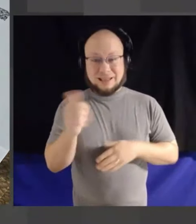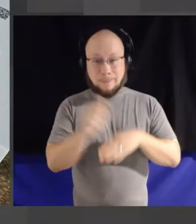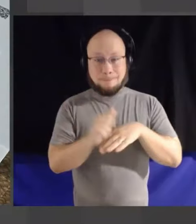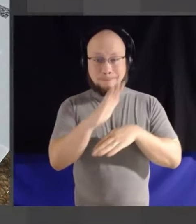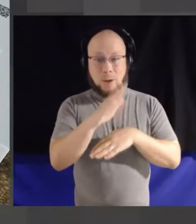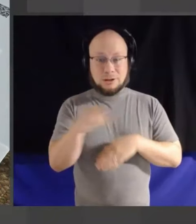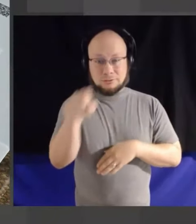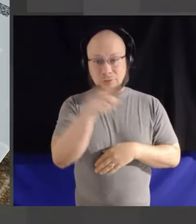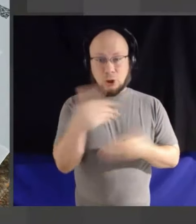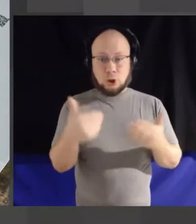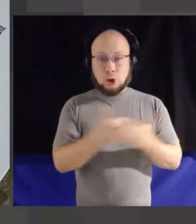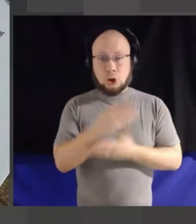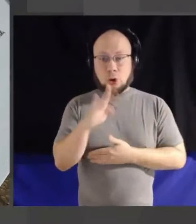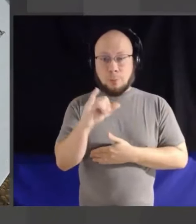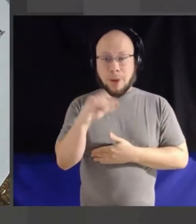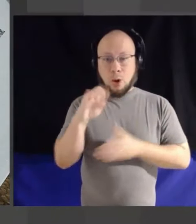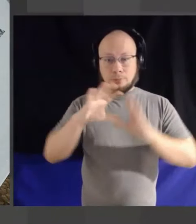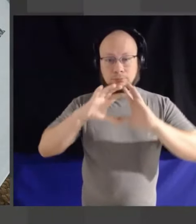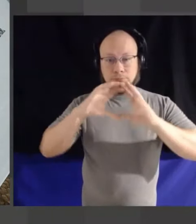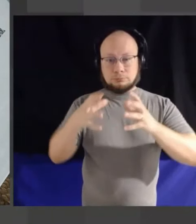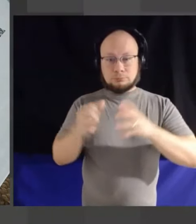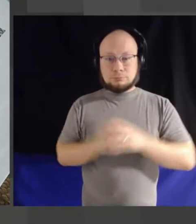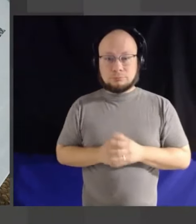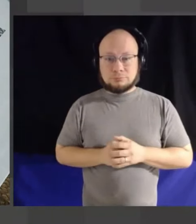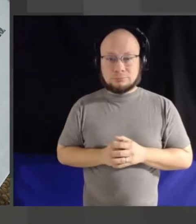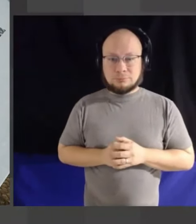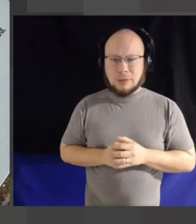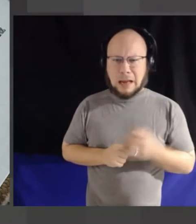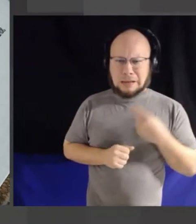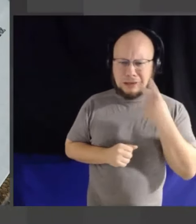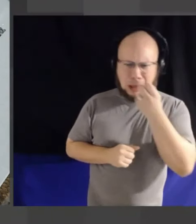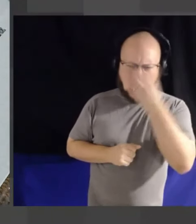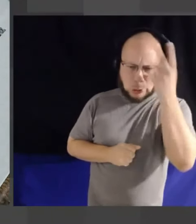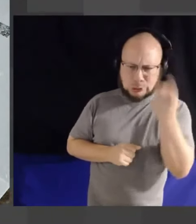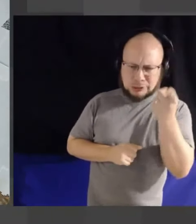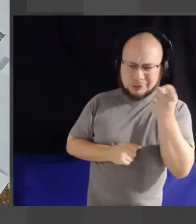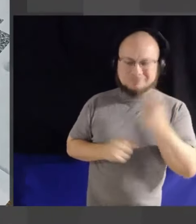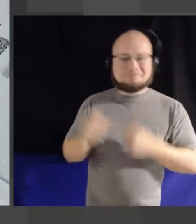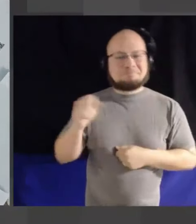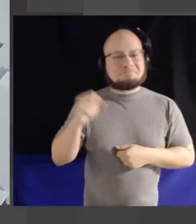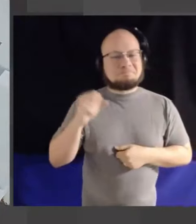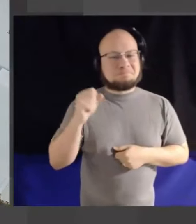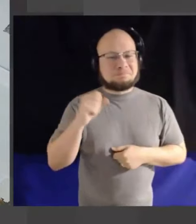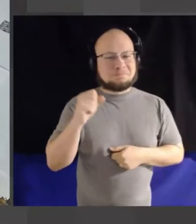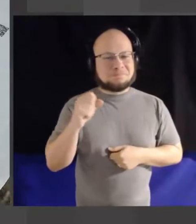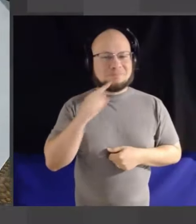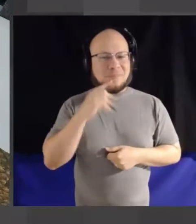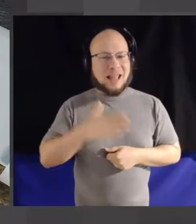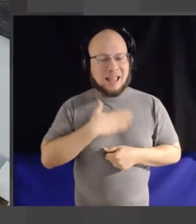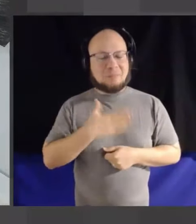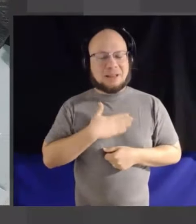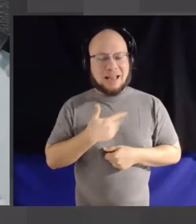THAT IS OUR FIRST LOOK AT THE MOUNTAINS BIOME COMING TO DUNGEON.